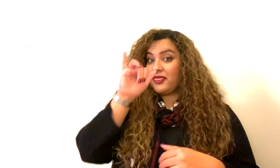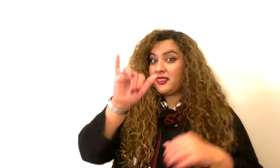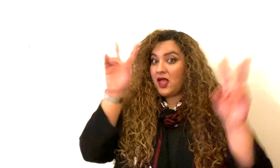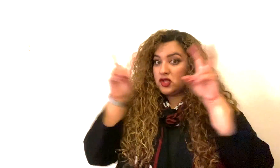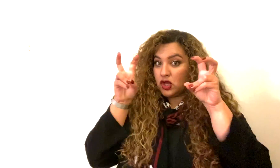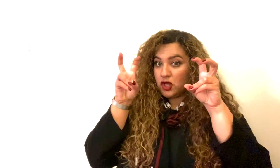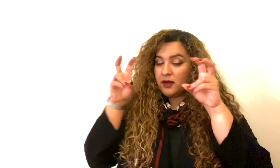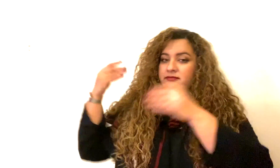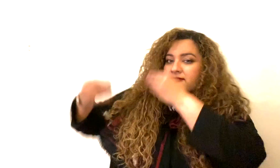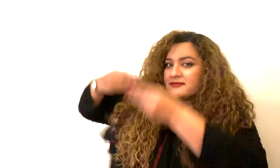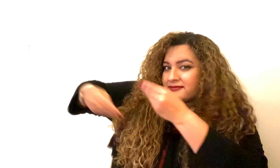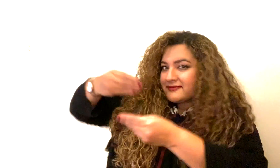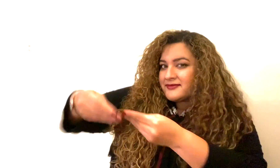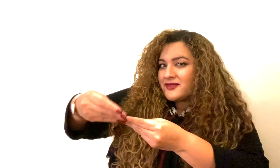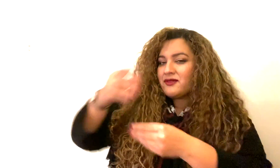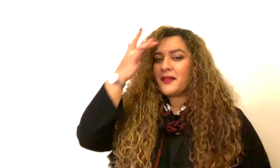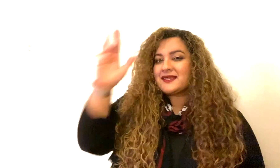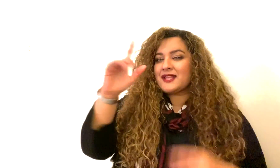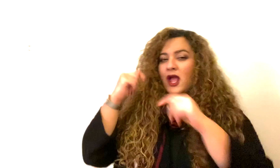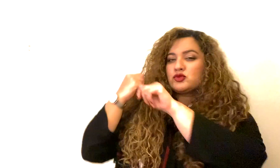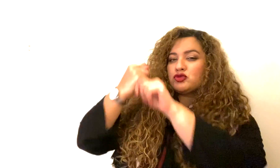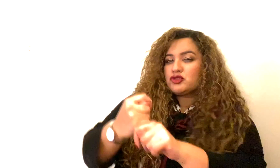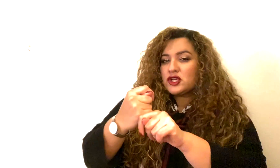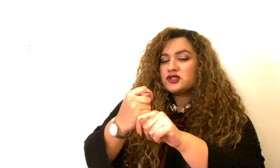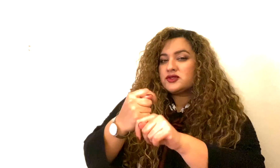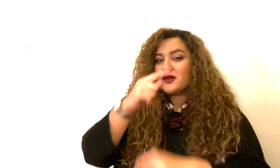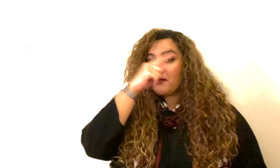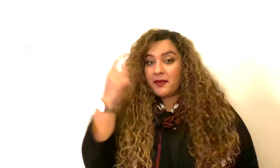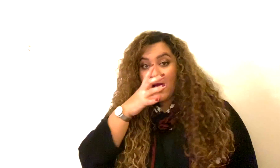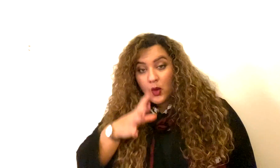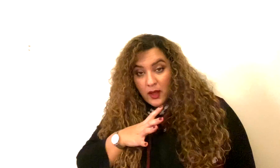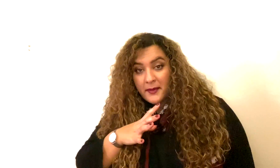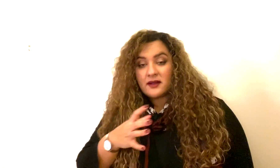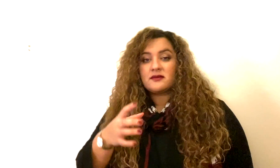Now that term is inherited from the intellectual traditions of